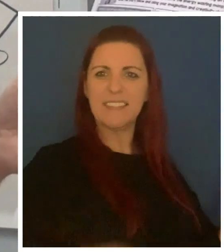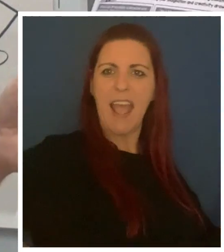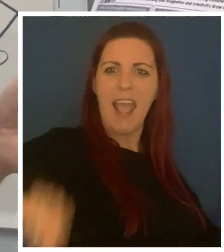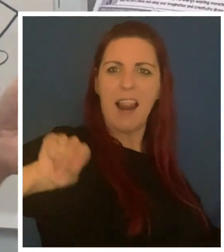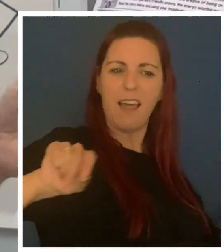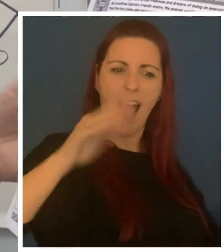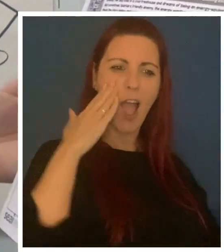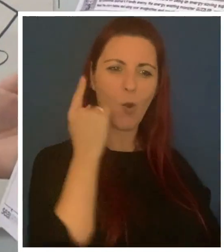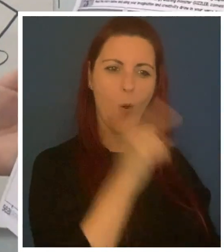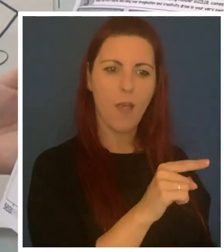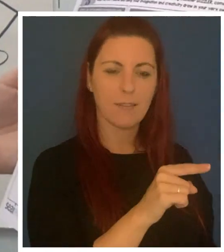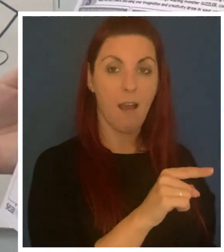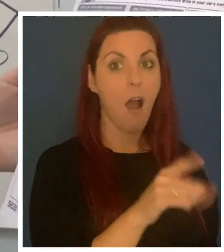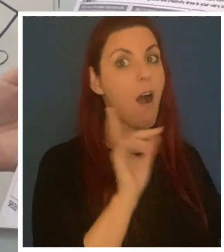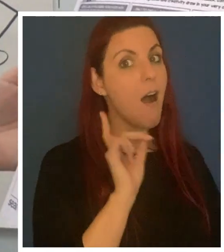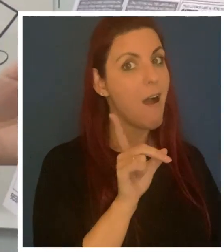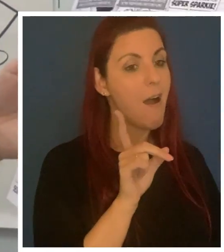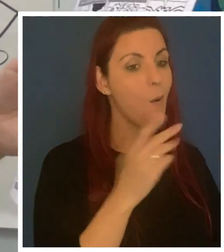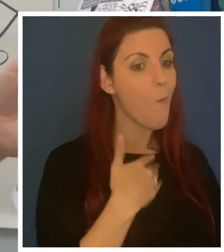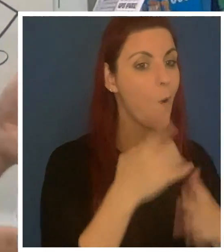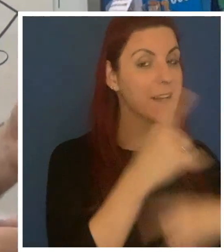So guys, what happens next?